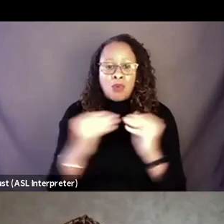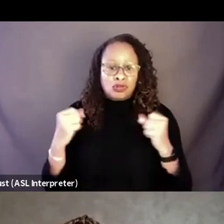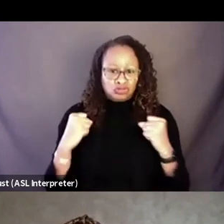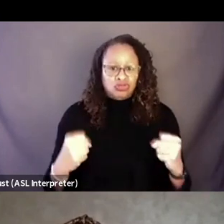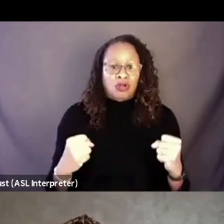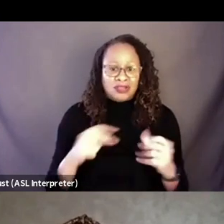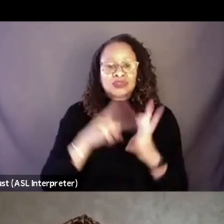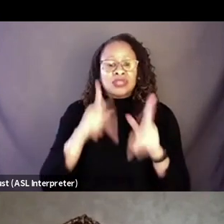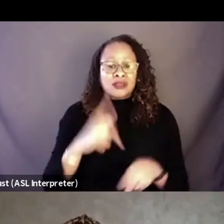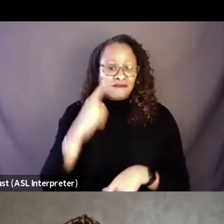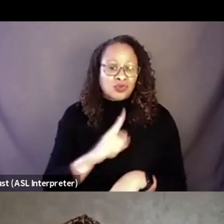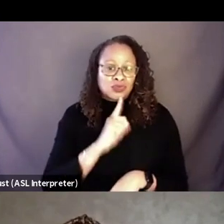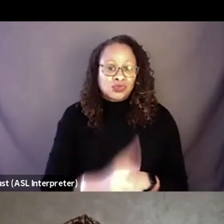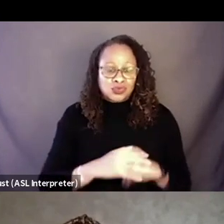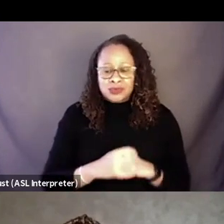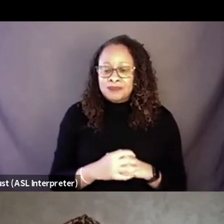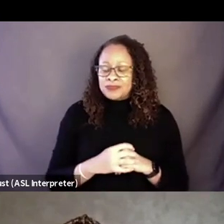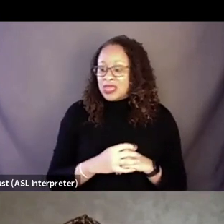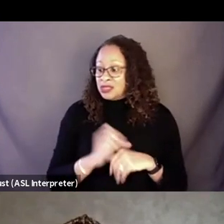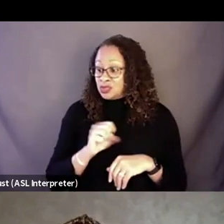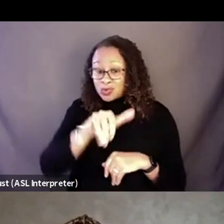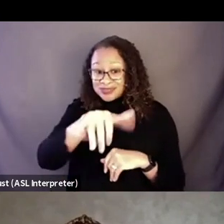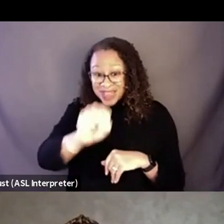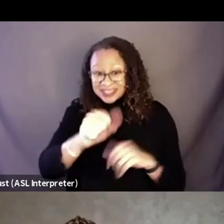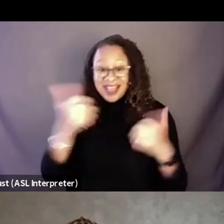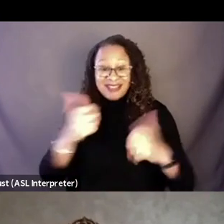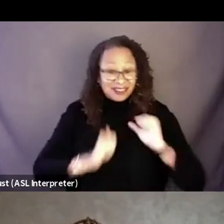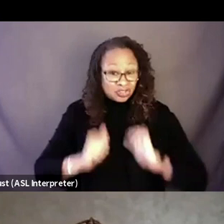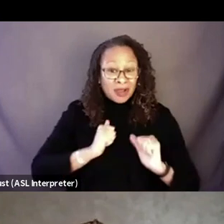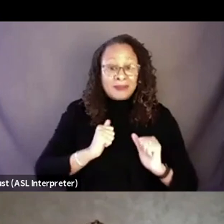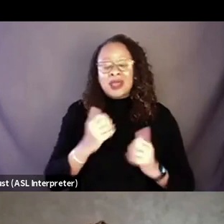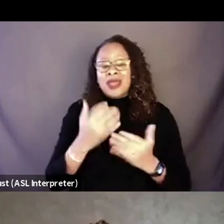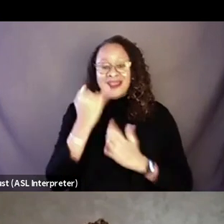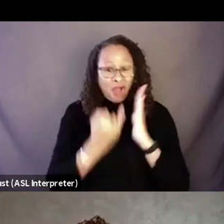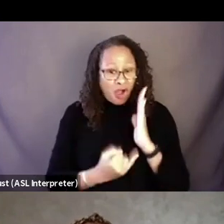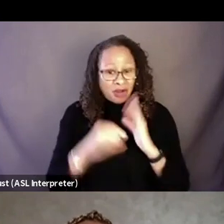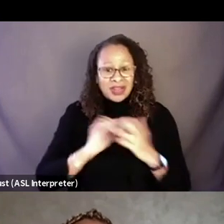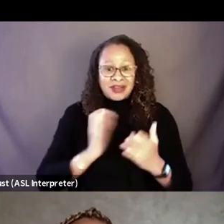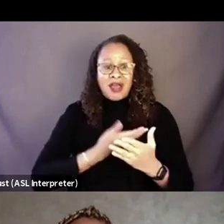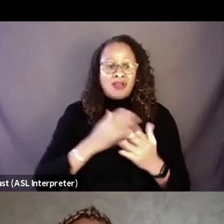out for the truth. So yes, there's a lot of drama and art in our protests